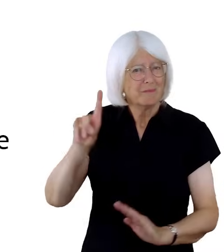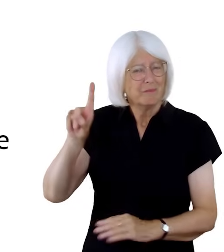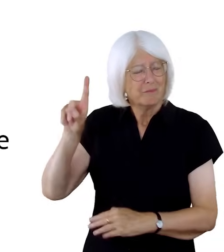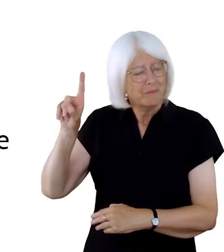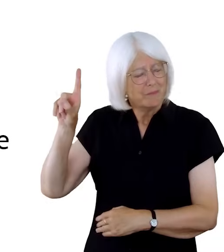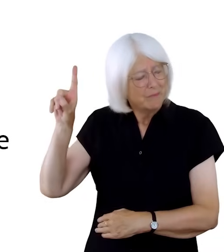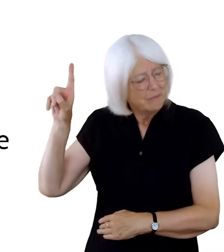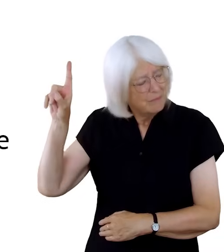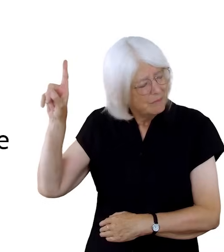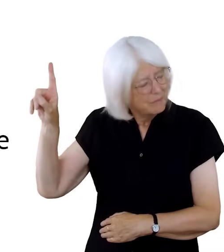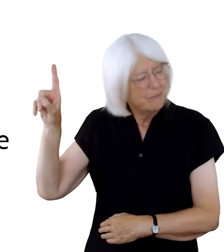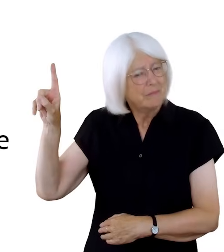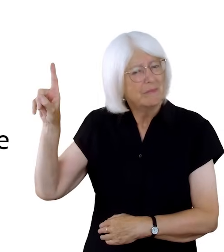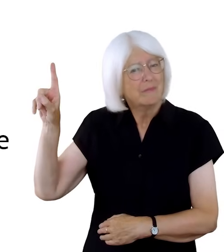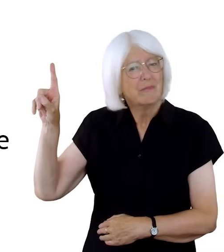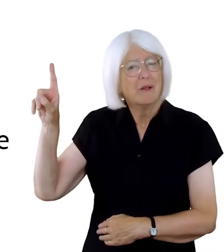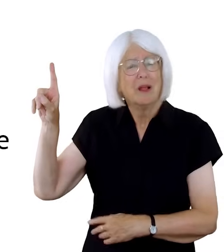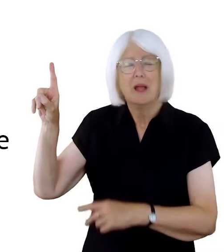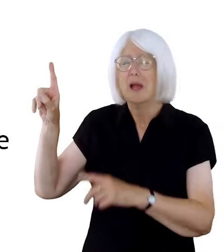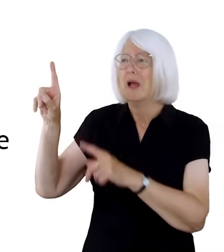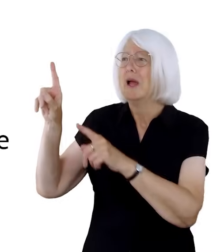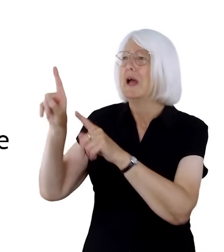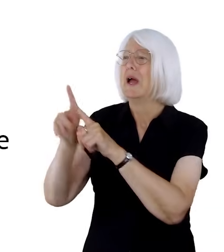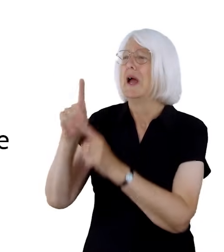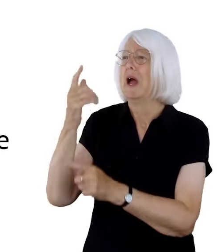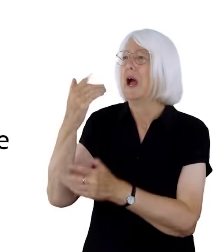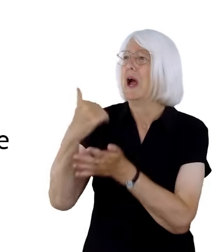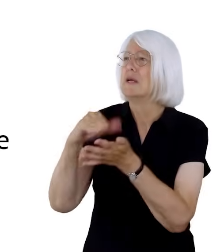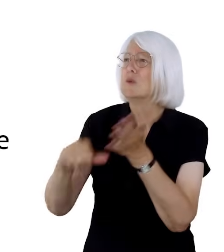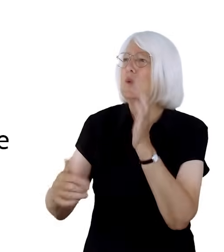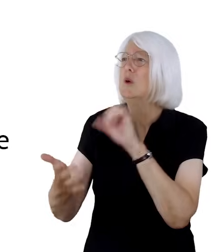The Father turns His face away